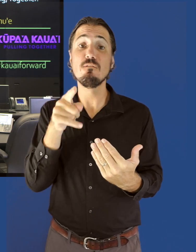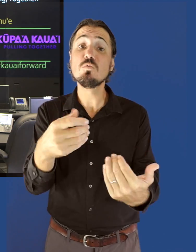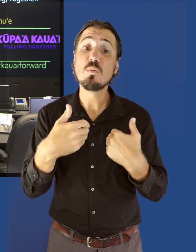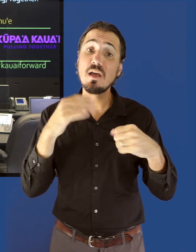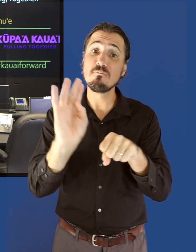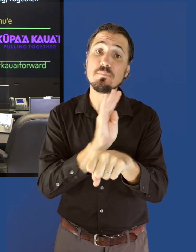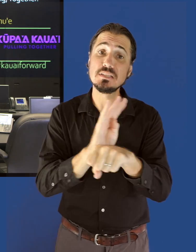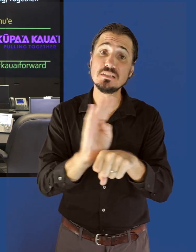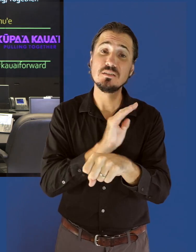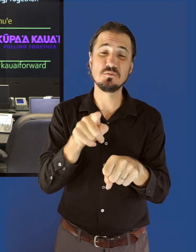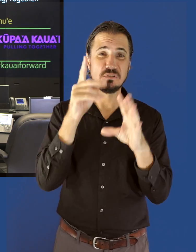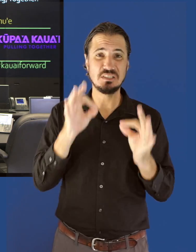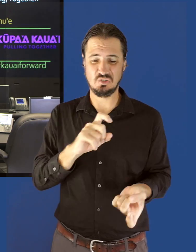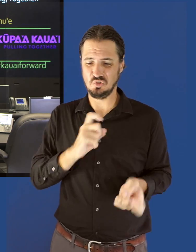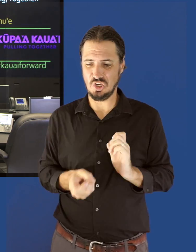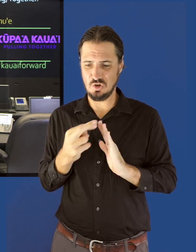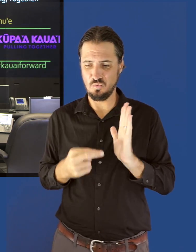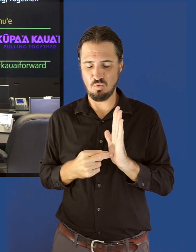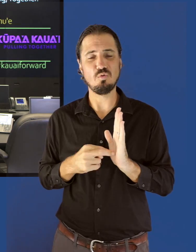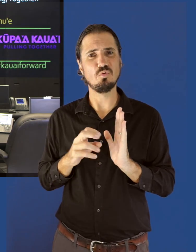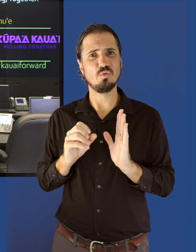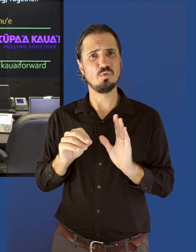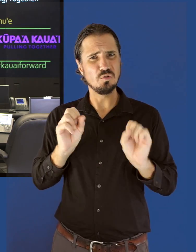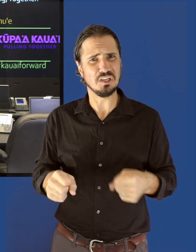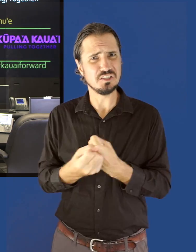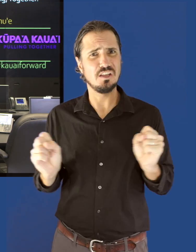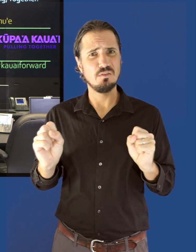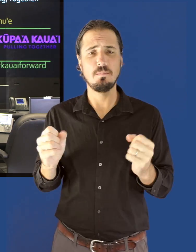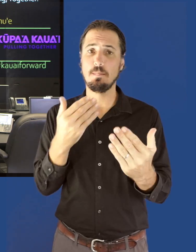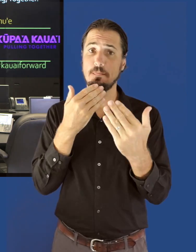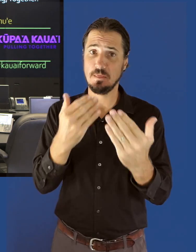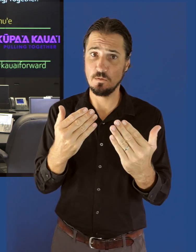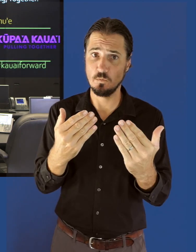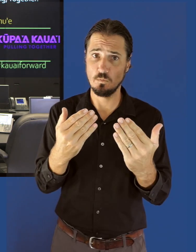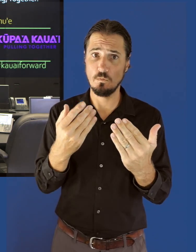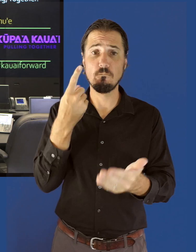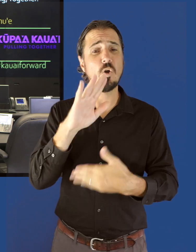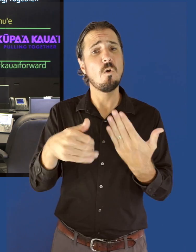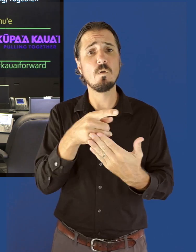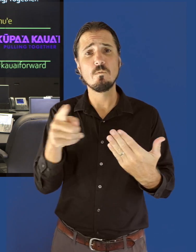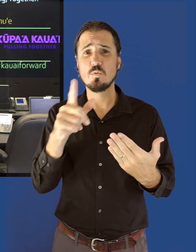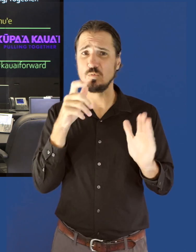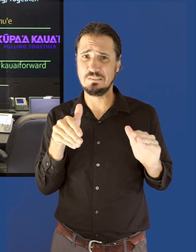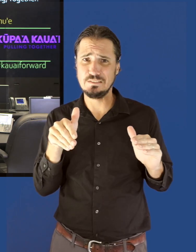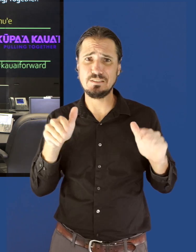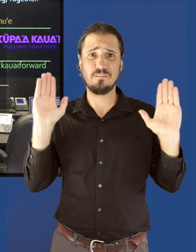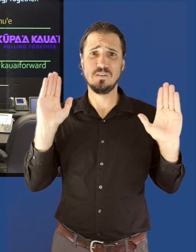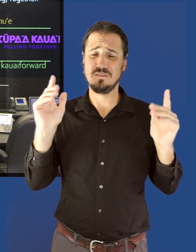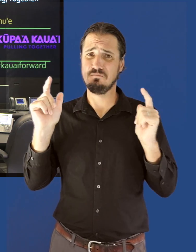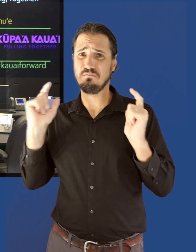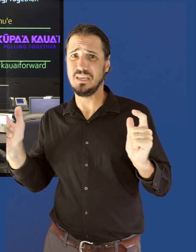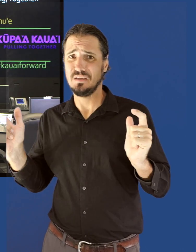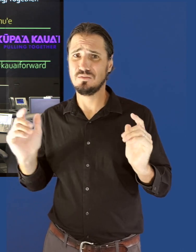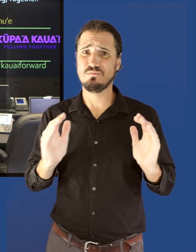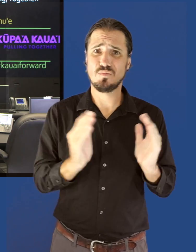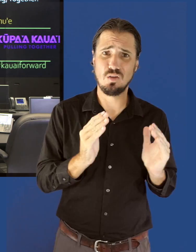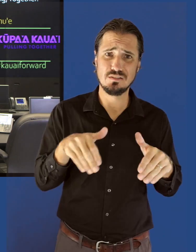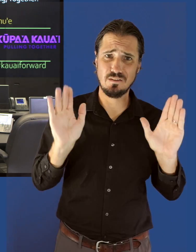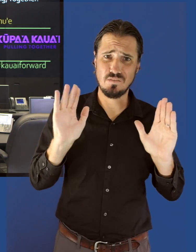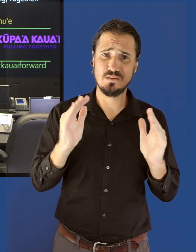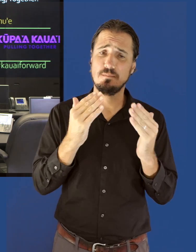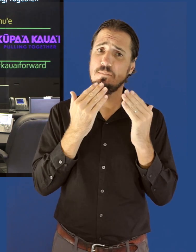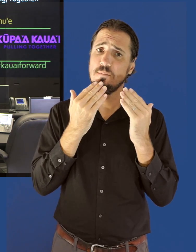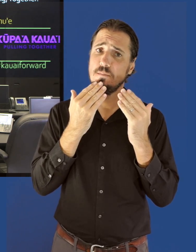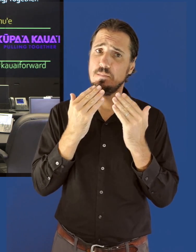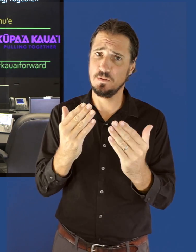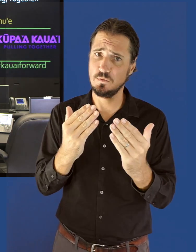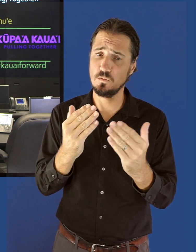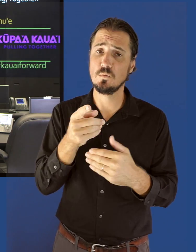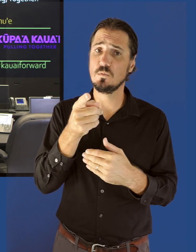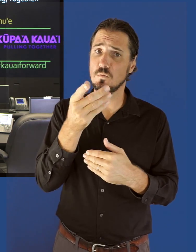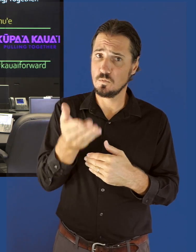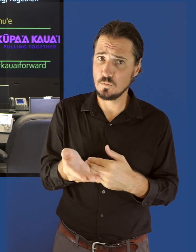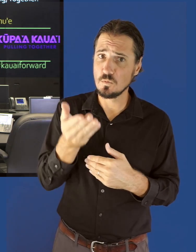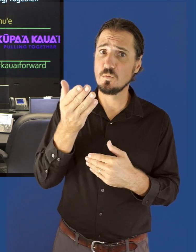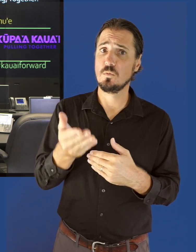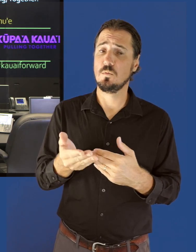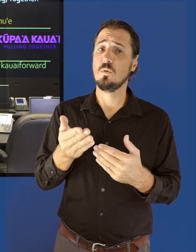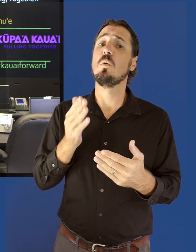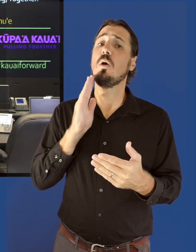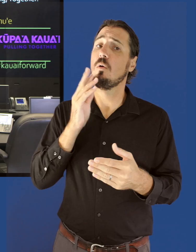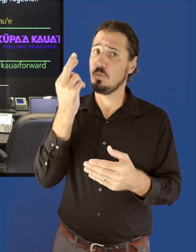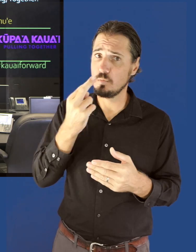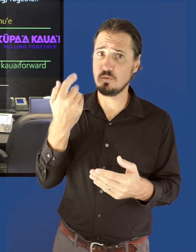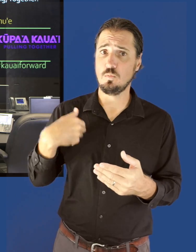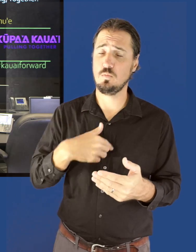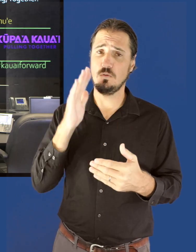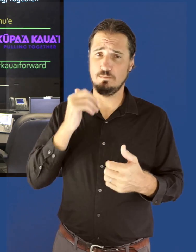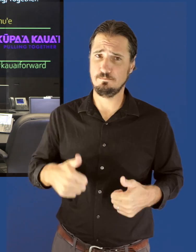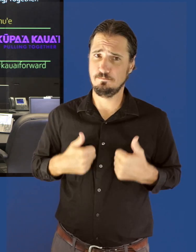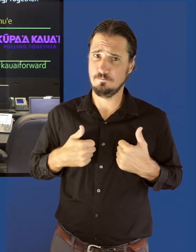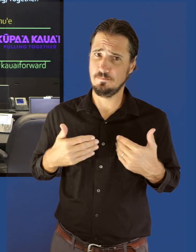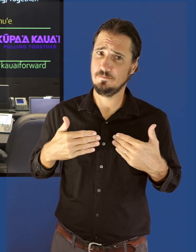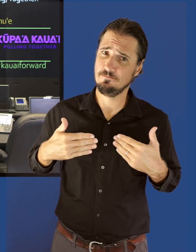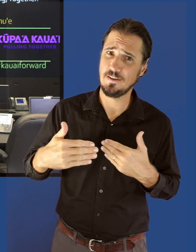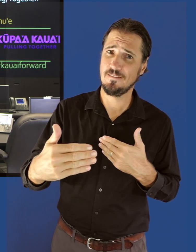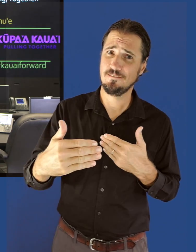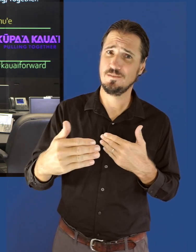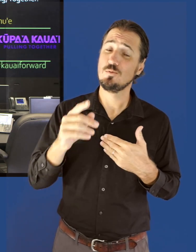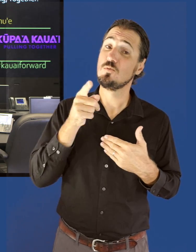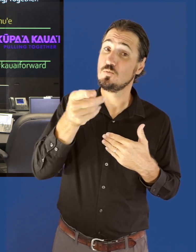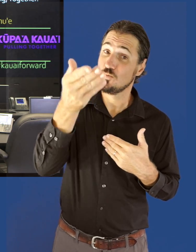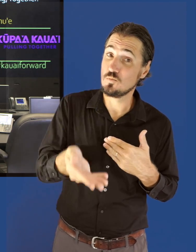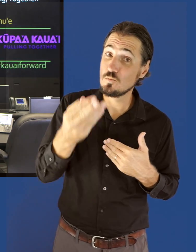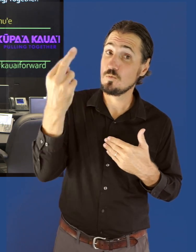For all of you out there making sacrifices big and small, we say MAHALO! You are making a difference. You are the reason we will all get through this. You are the reason we are lucky to live